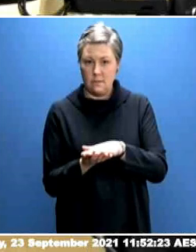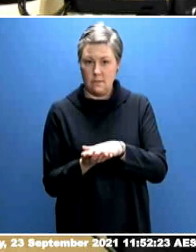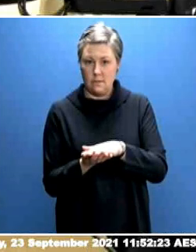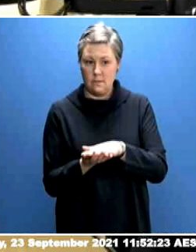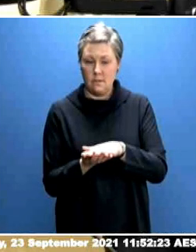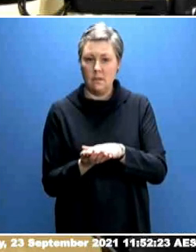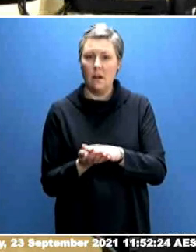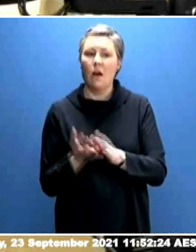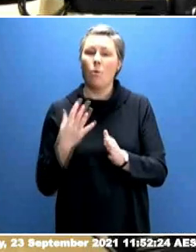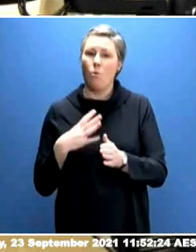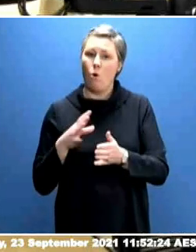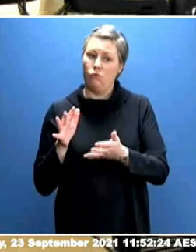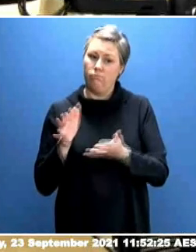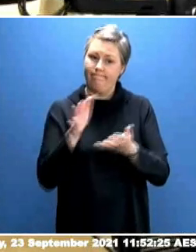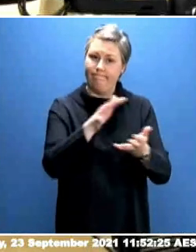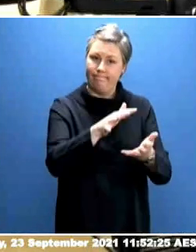I tender those as well, Chair, and ask that they be marked